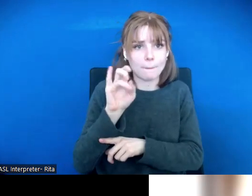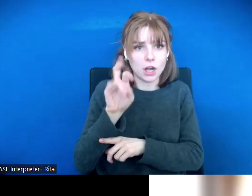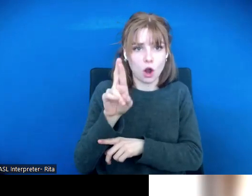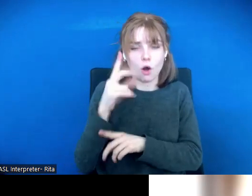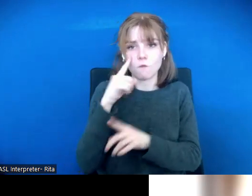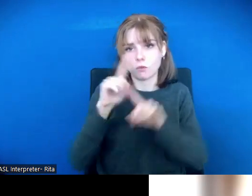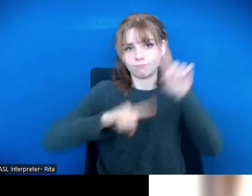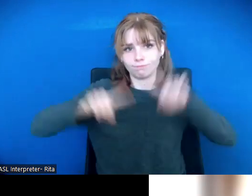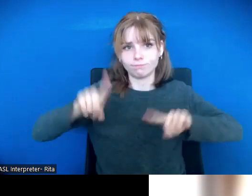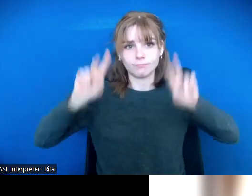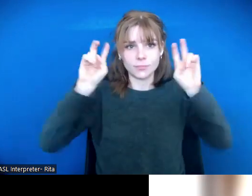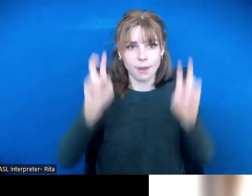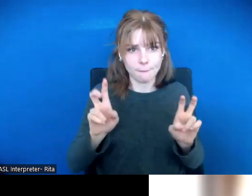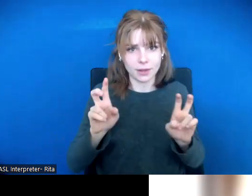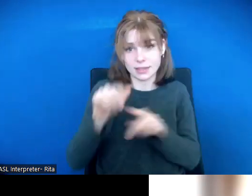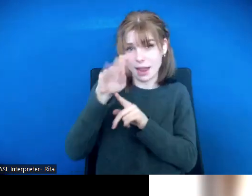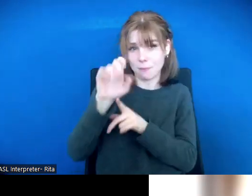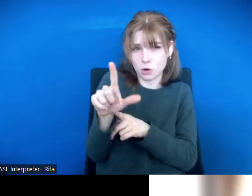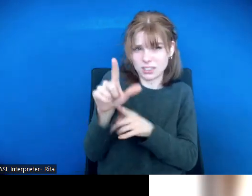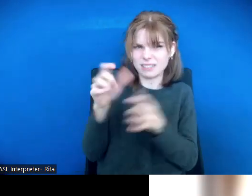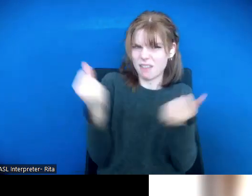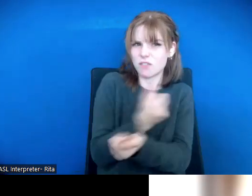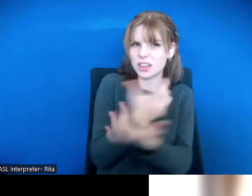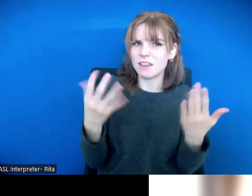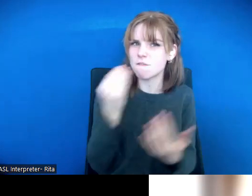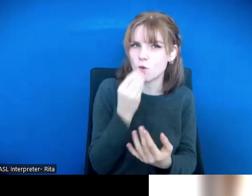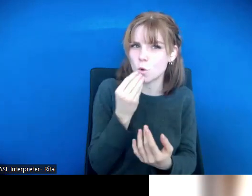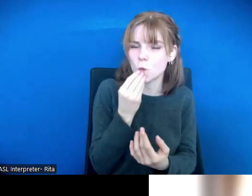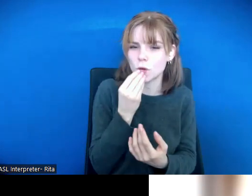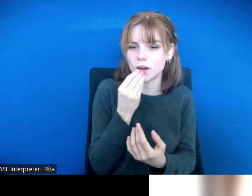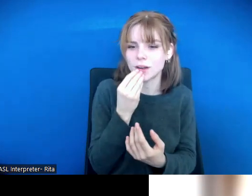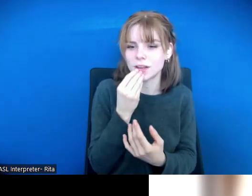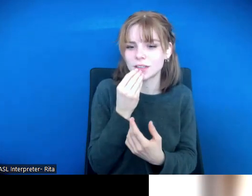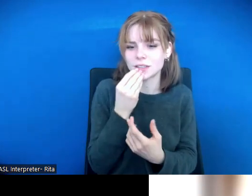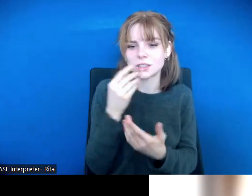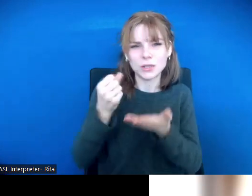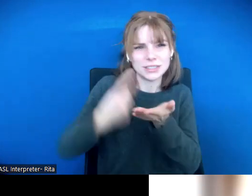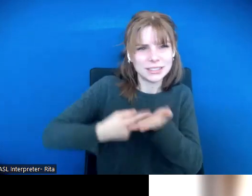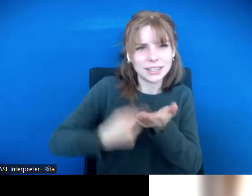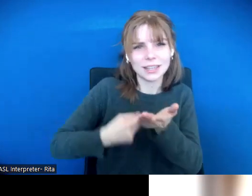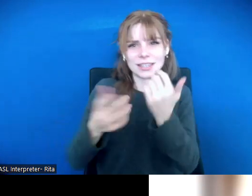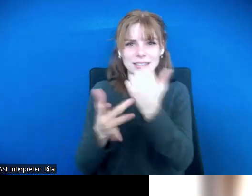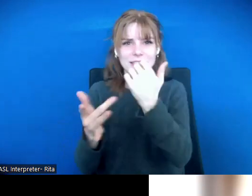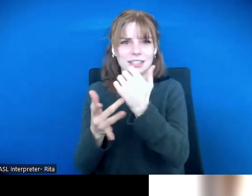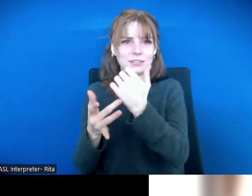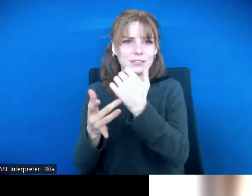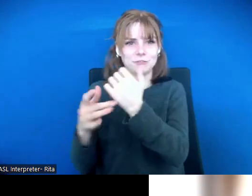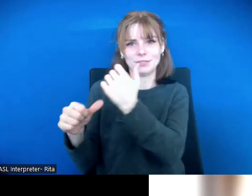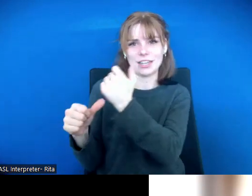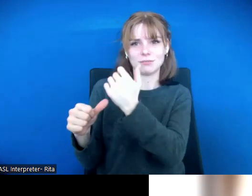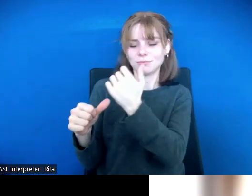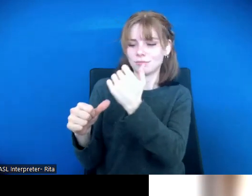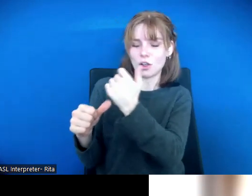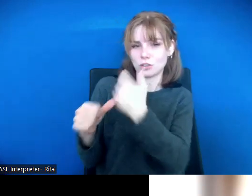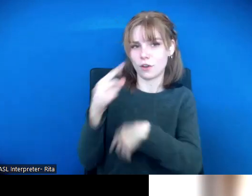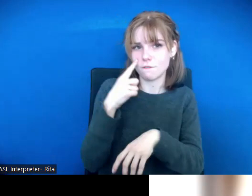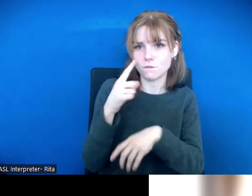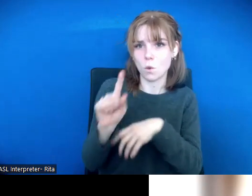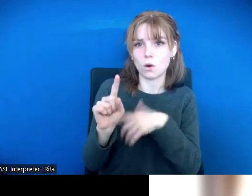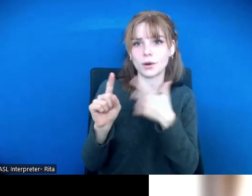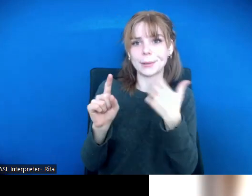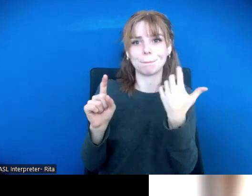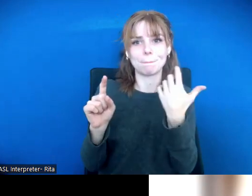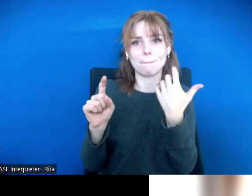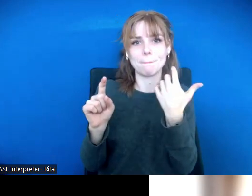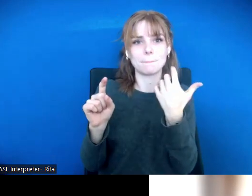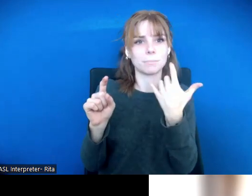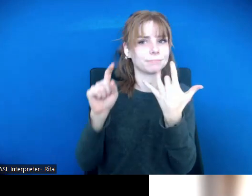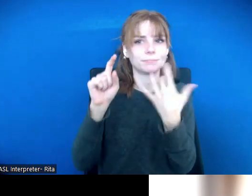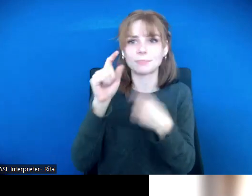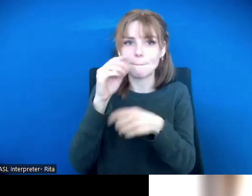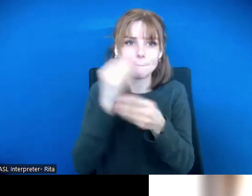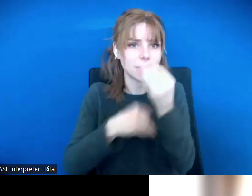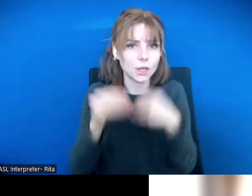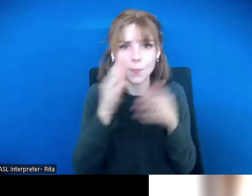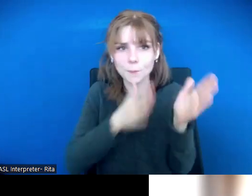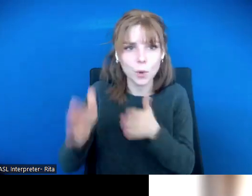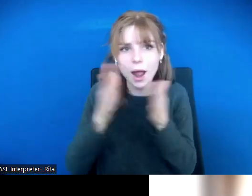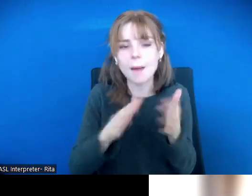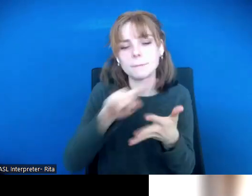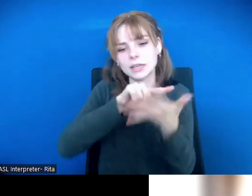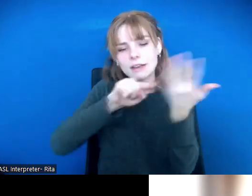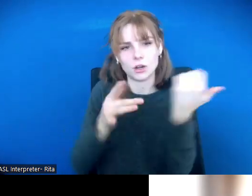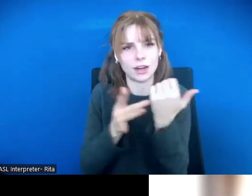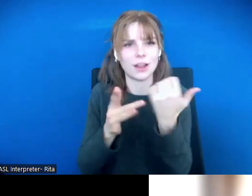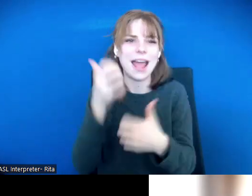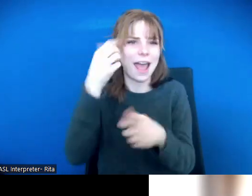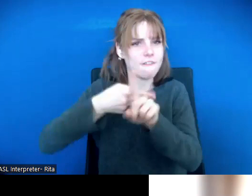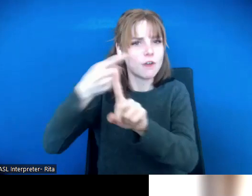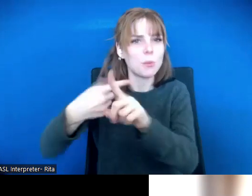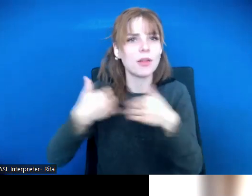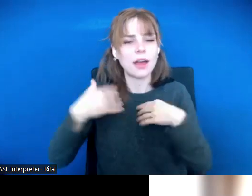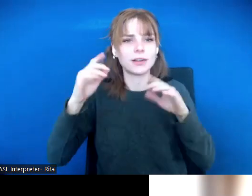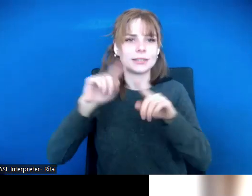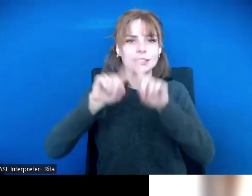Kristin, while we wait for that, I do also want to mention to the group, we are currently collaborating with our sister program in North Dakota. It is North Dakota Assistive. And we are doing monthly webinars on